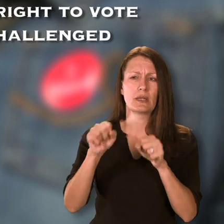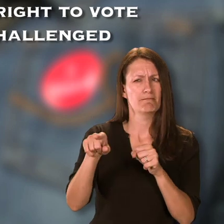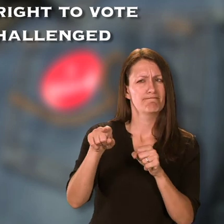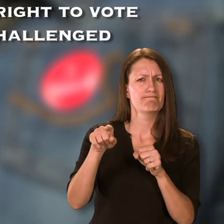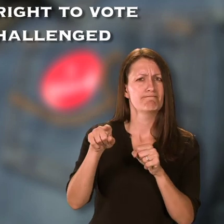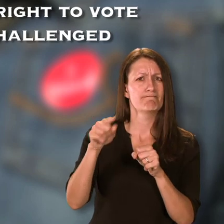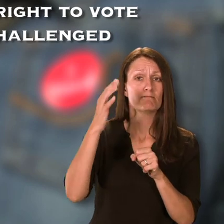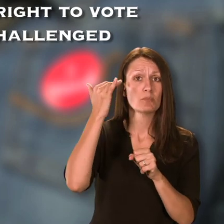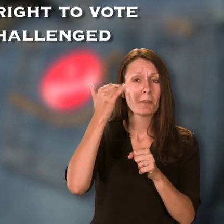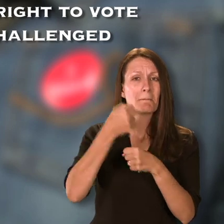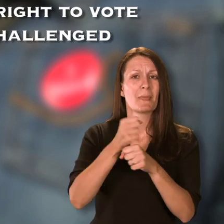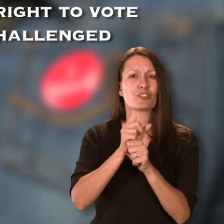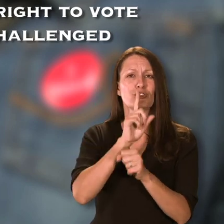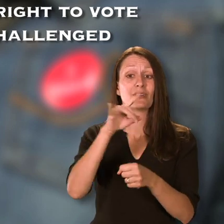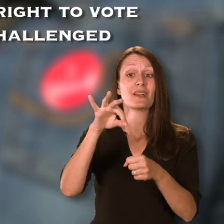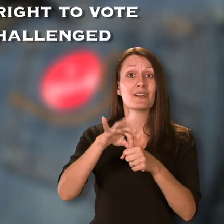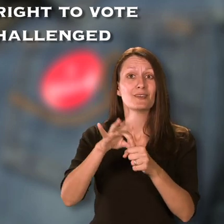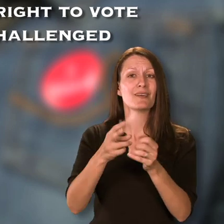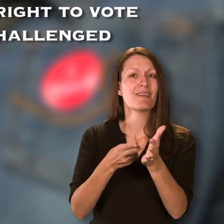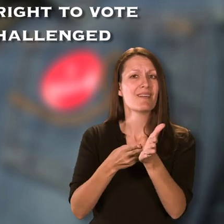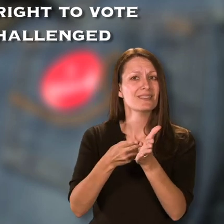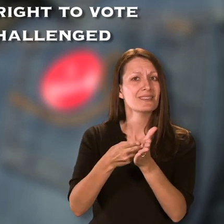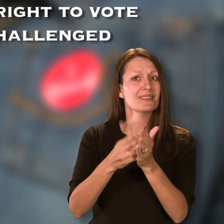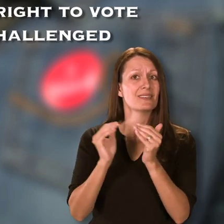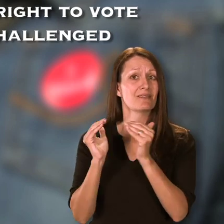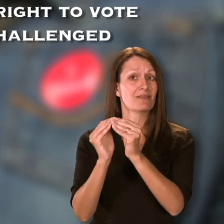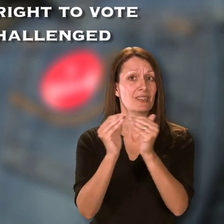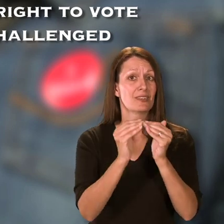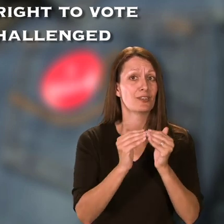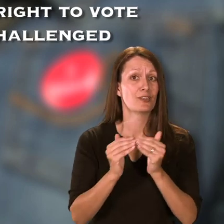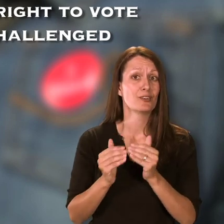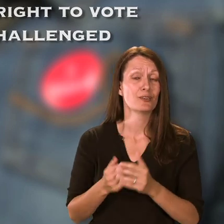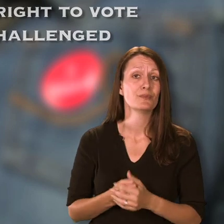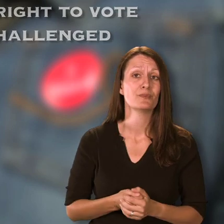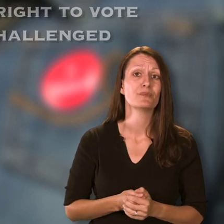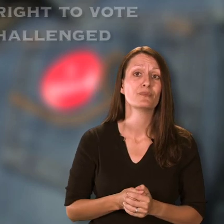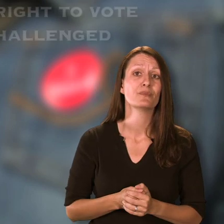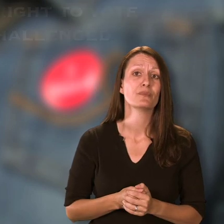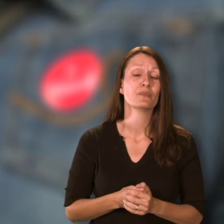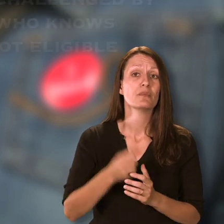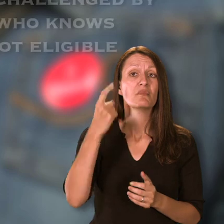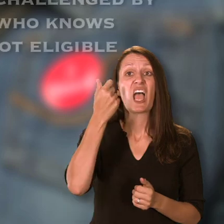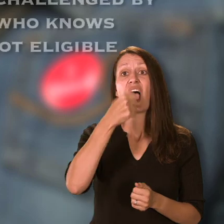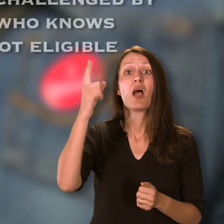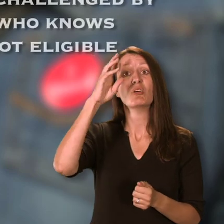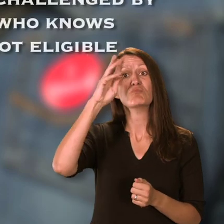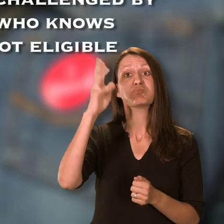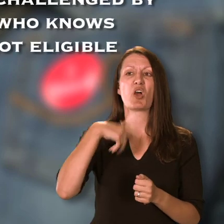This is an important part of keeping our elections honest and fair.